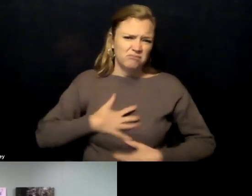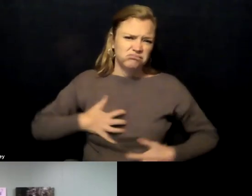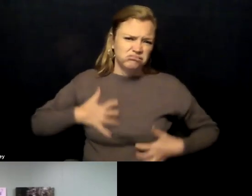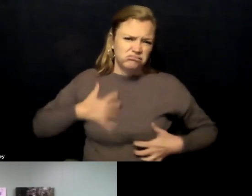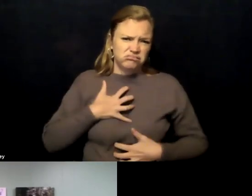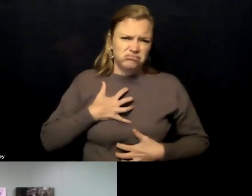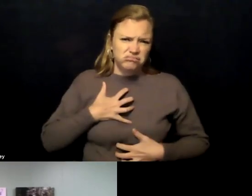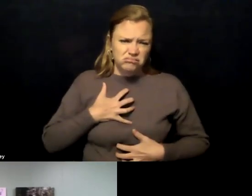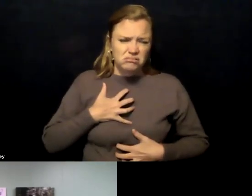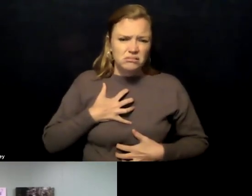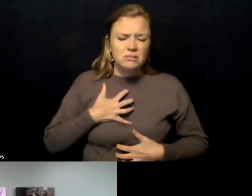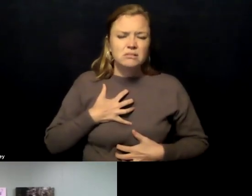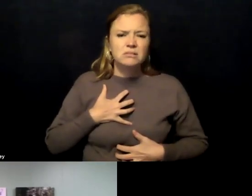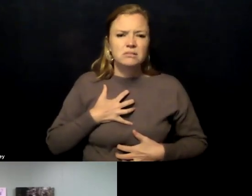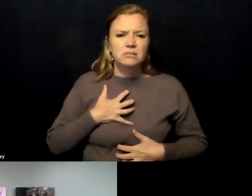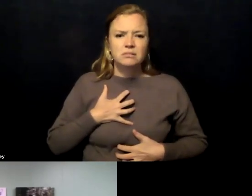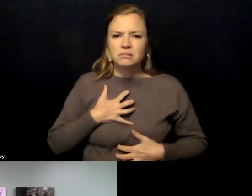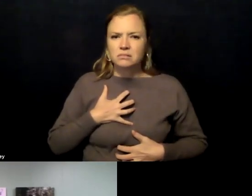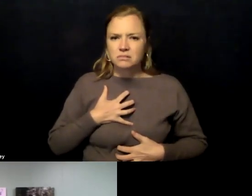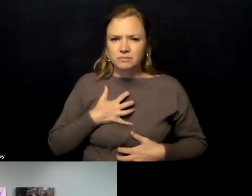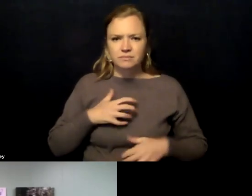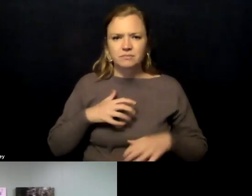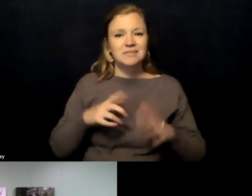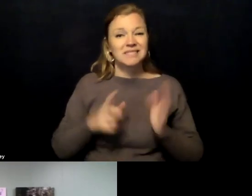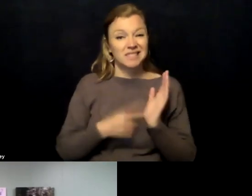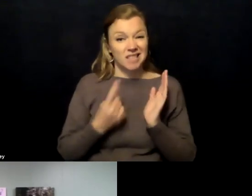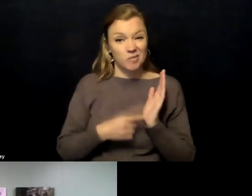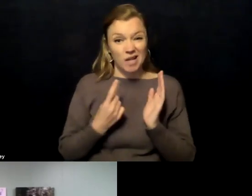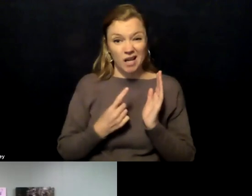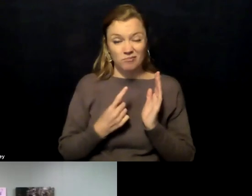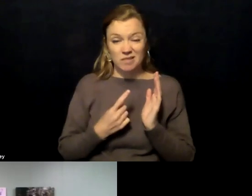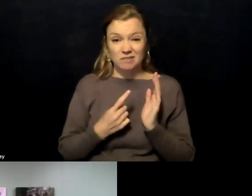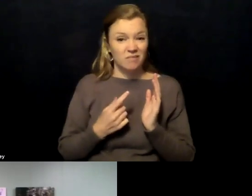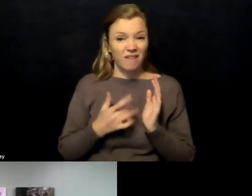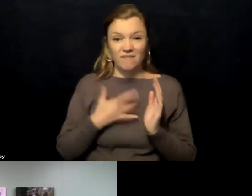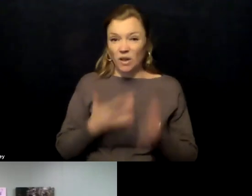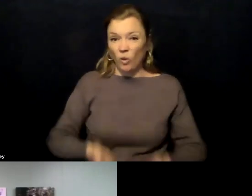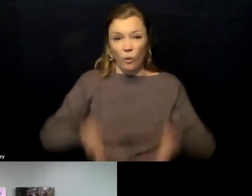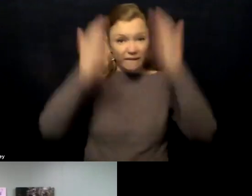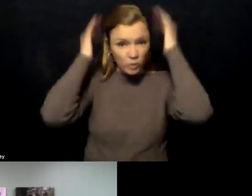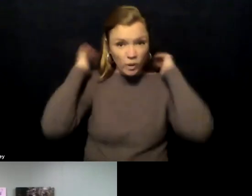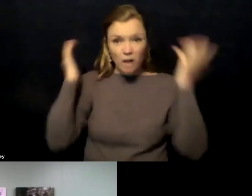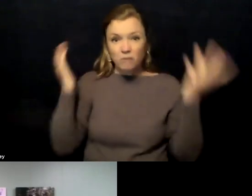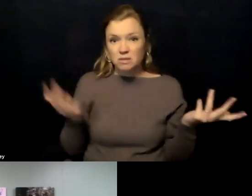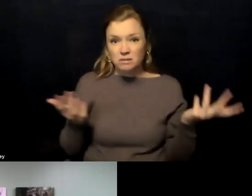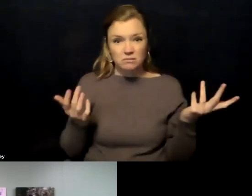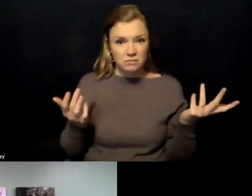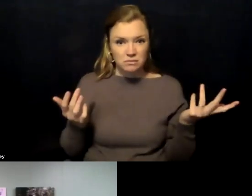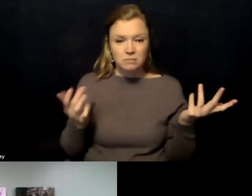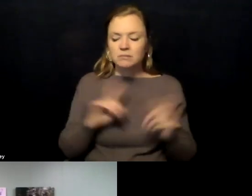try to take a deep breath and do what I can do every day which